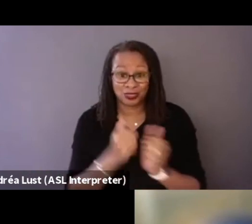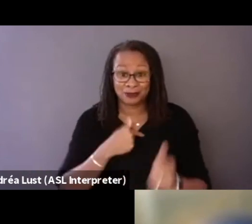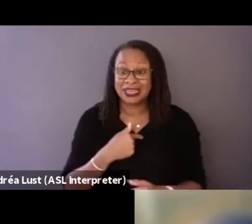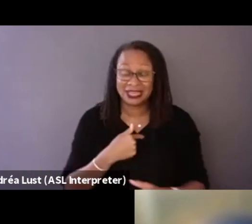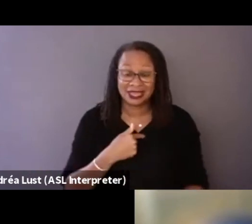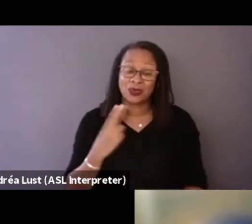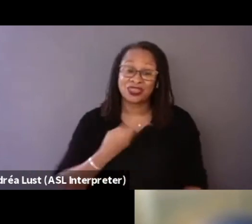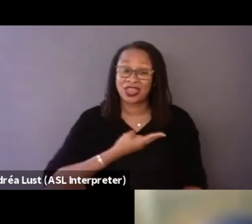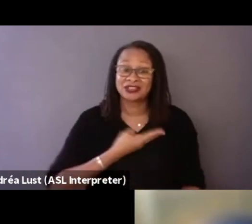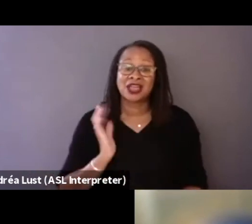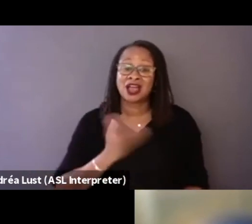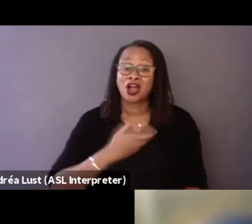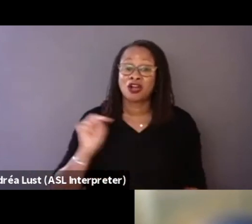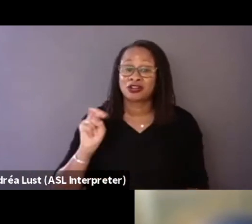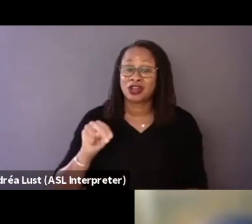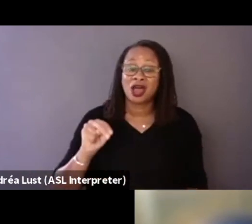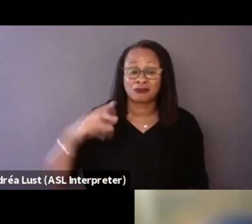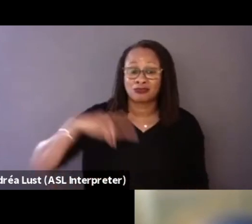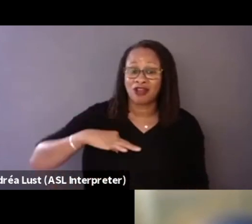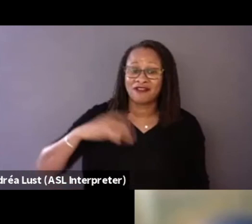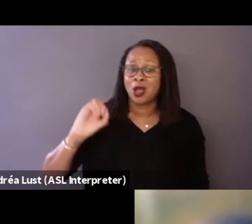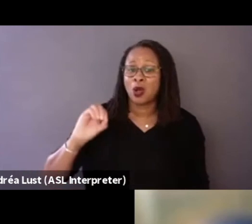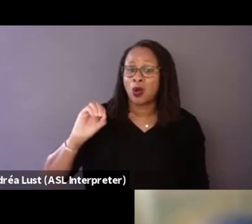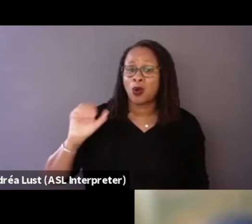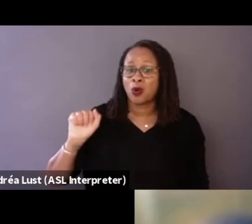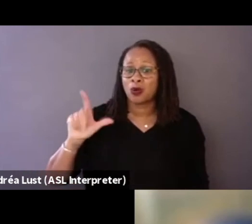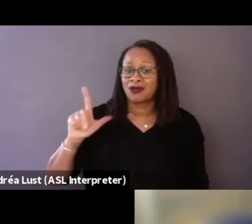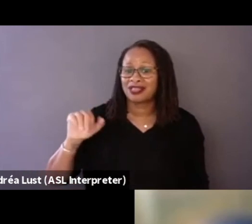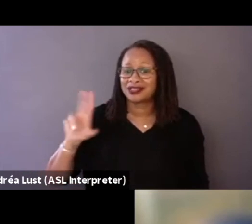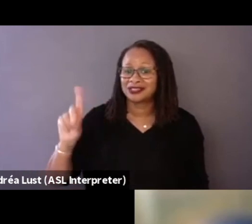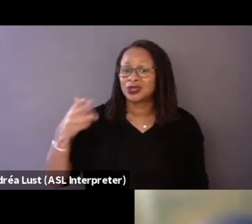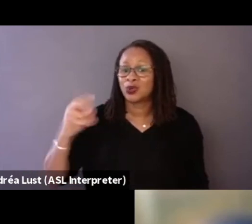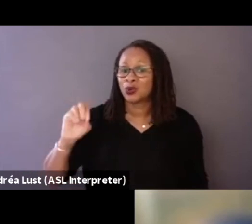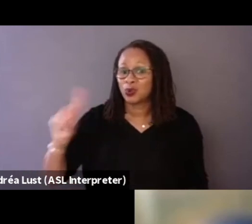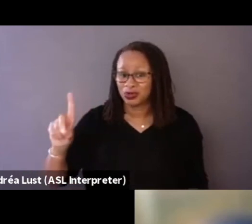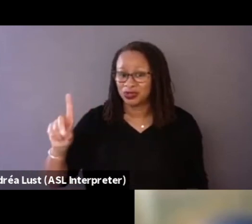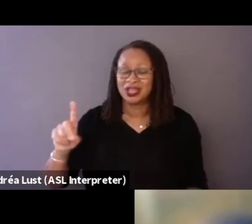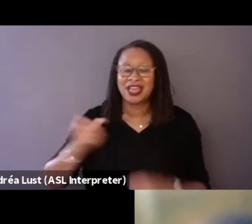at our nonprofit Open'hood, which has been the umbrella of the trilogy. Another student who was in the film,